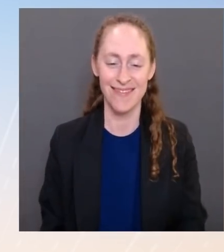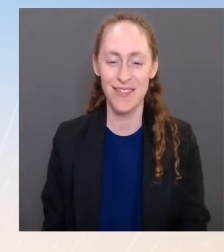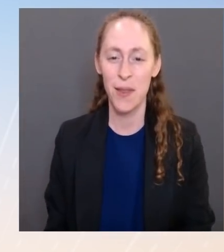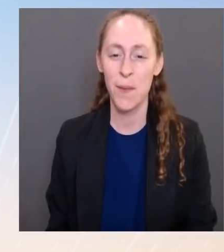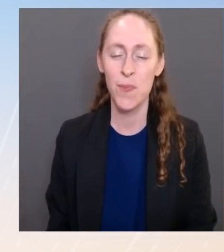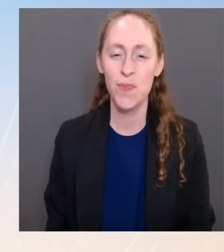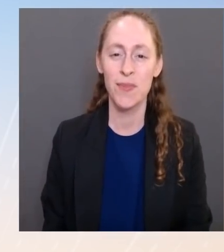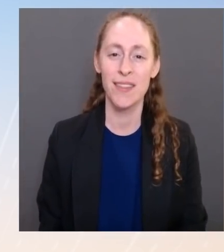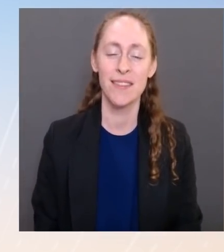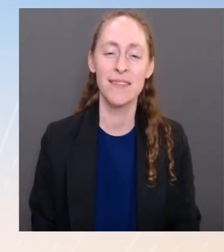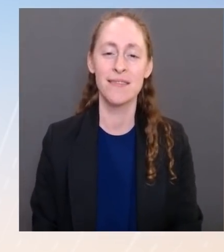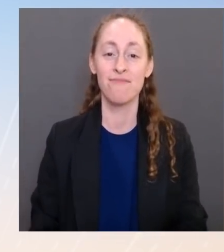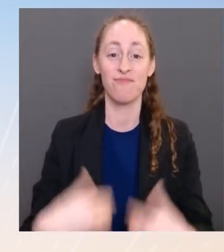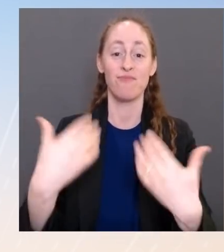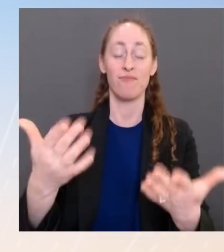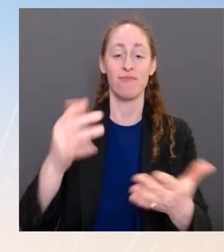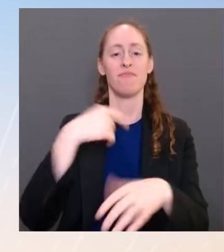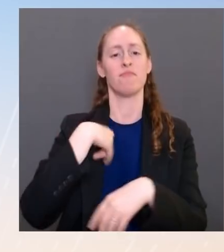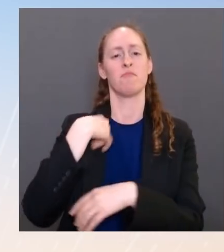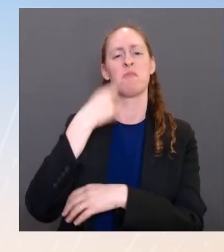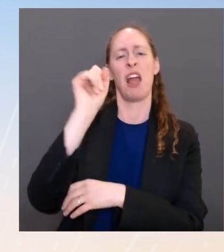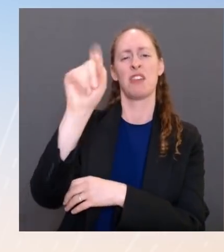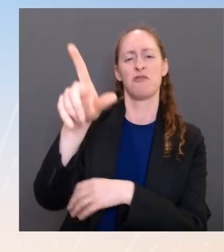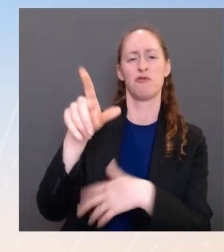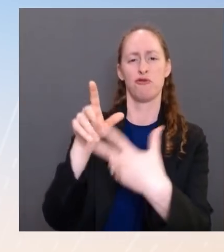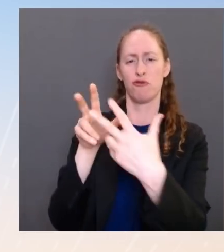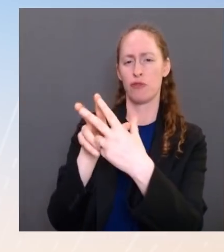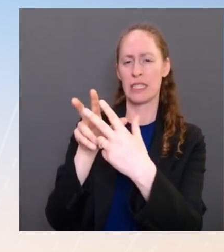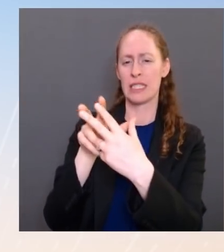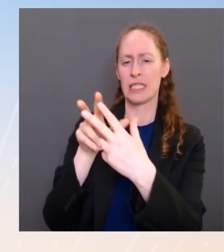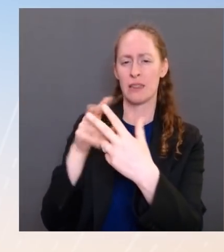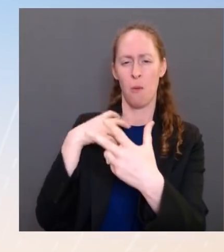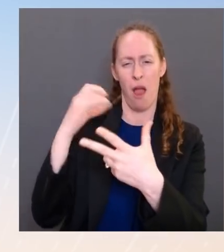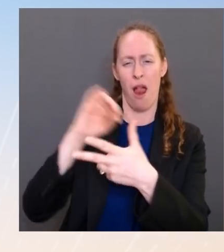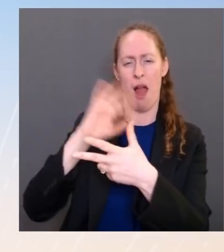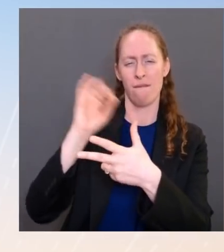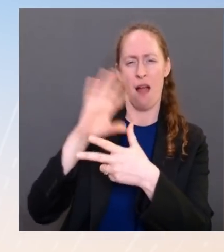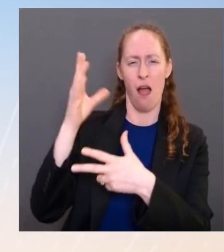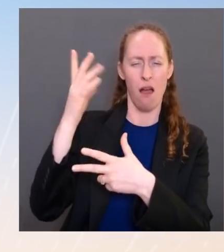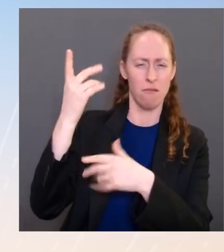President Biden said today on inflation. He said his policies helped, rather than hurt, on inflation.